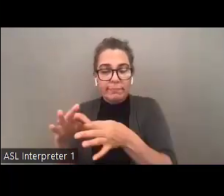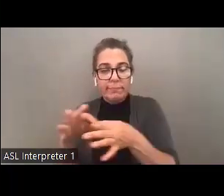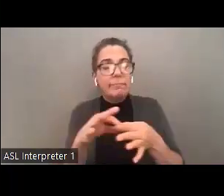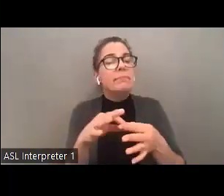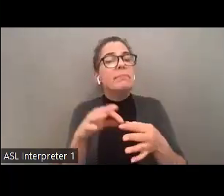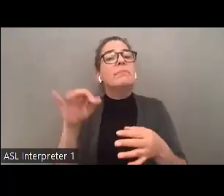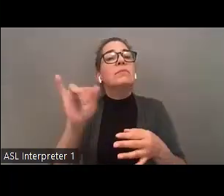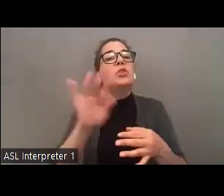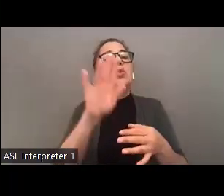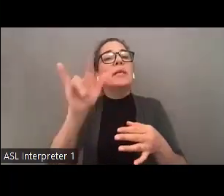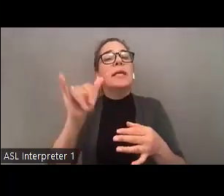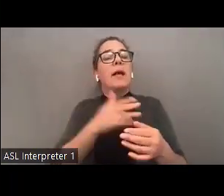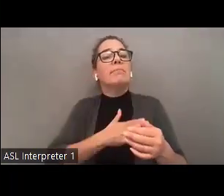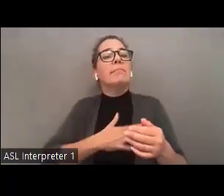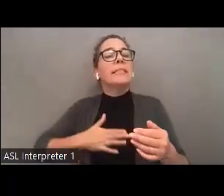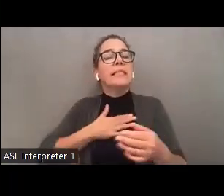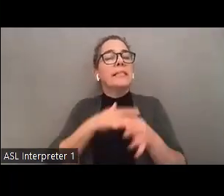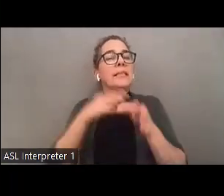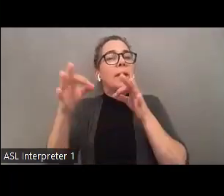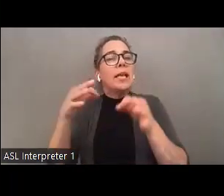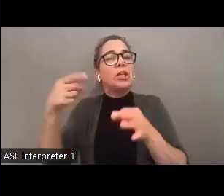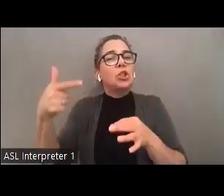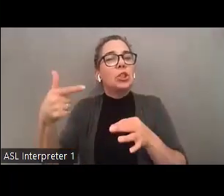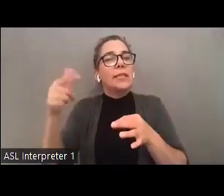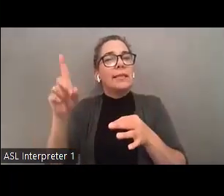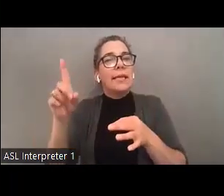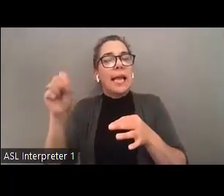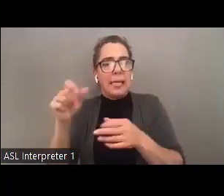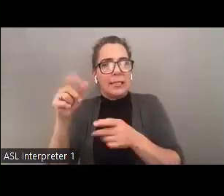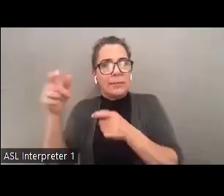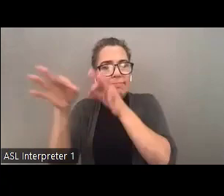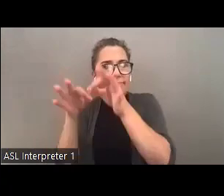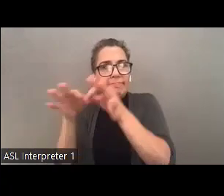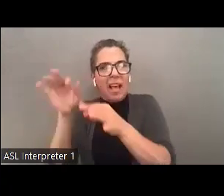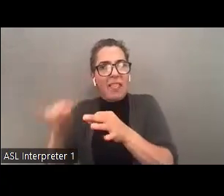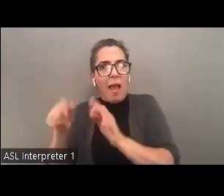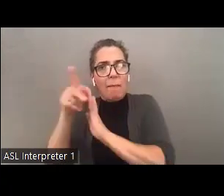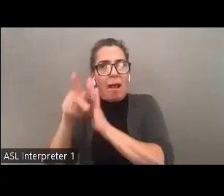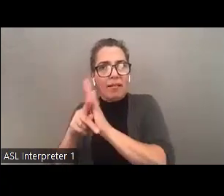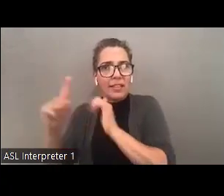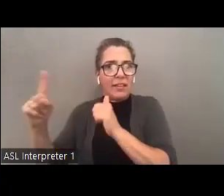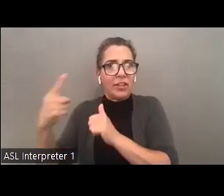of the GDS policy for any folks who may not be familiar with it? Julia Slutsman: Sure.